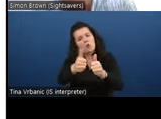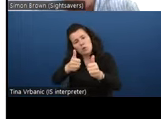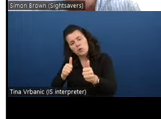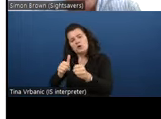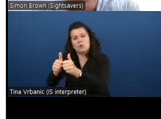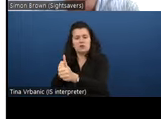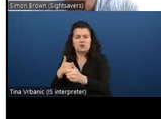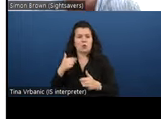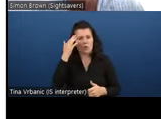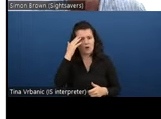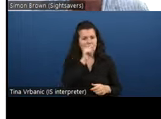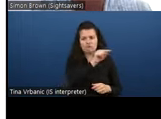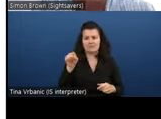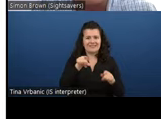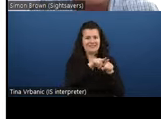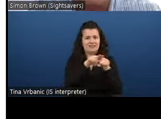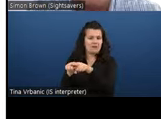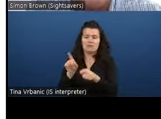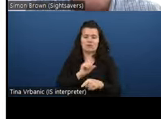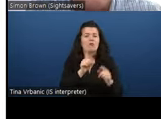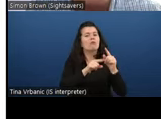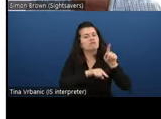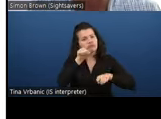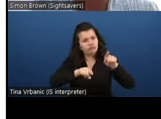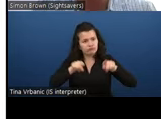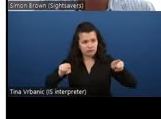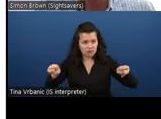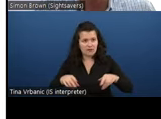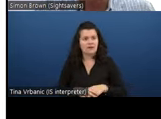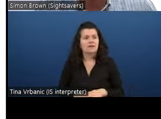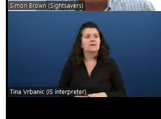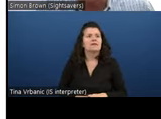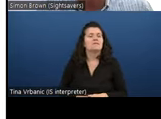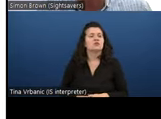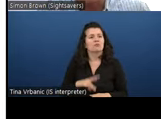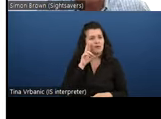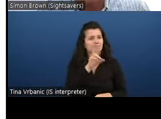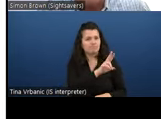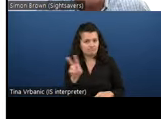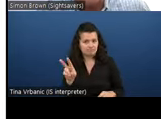and need different kinds of interventions and capability building. But generally, companies